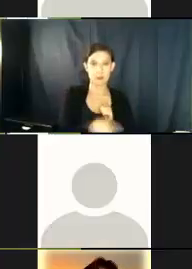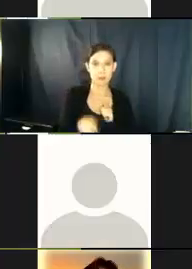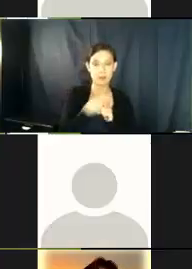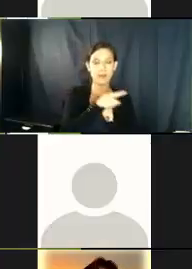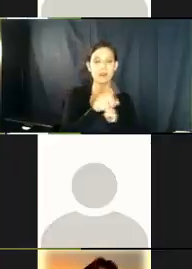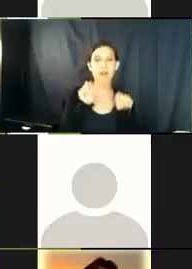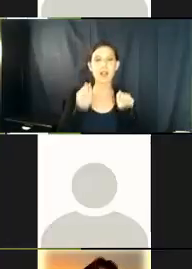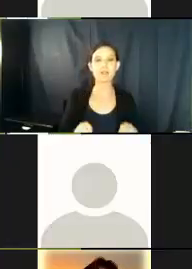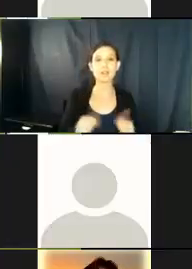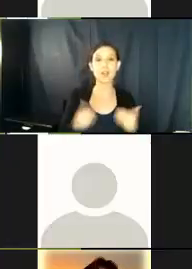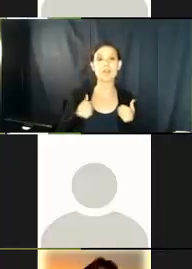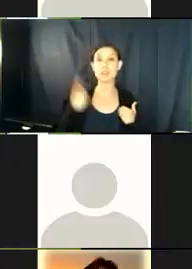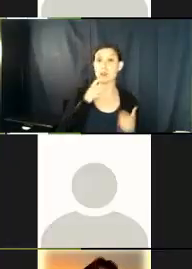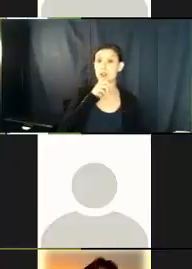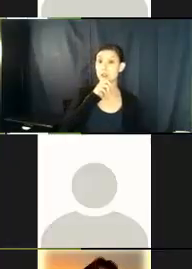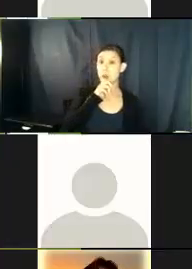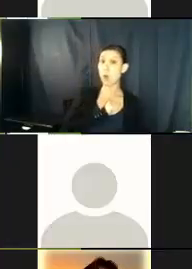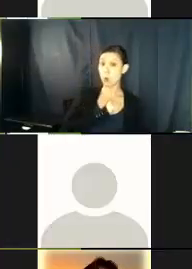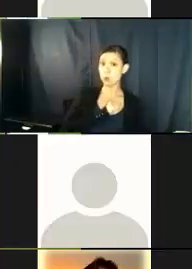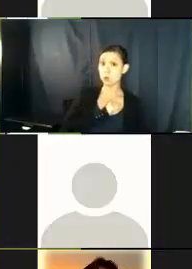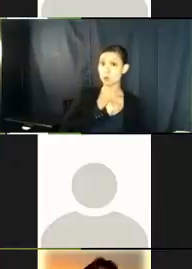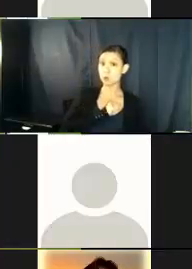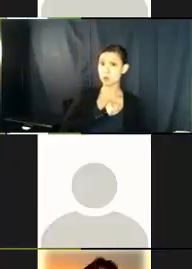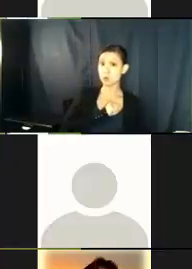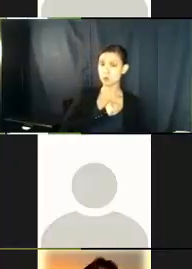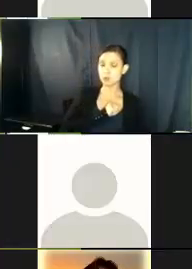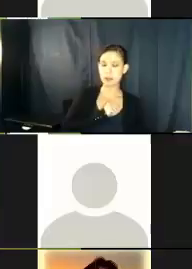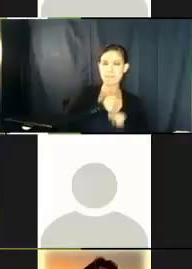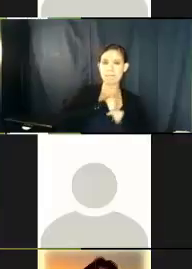that is old and turn it into something new.